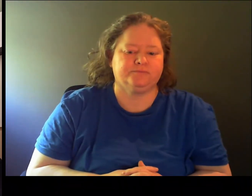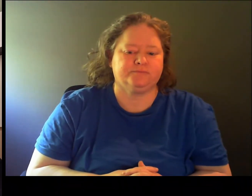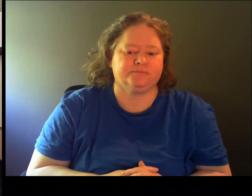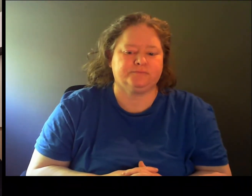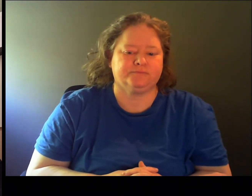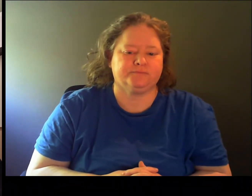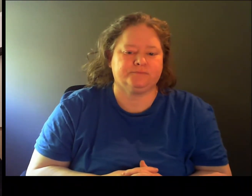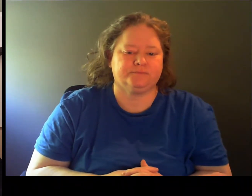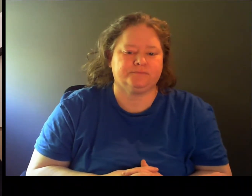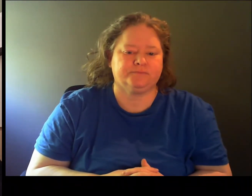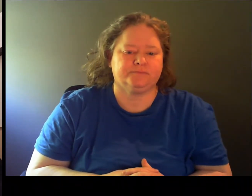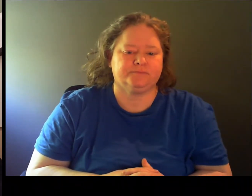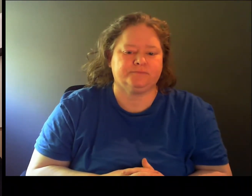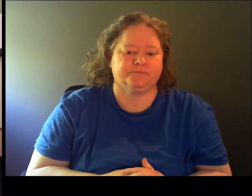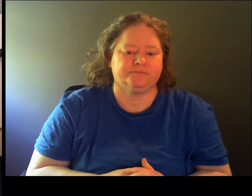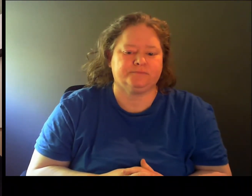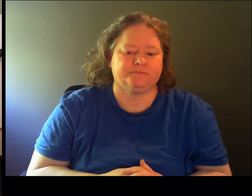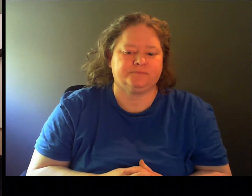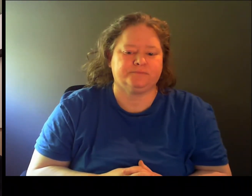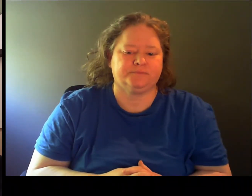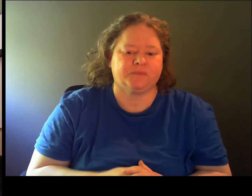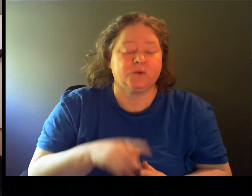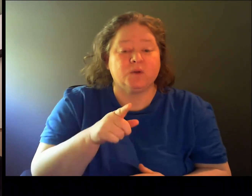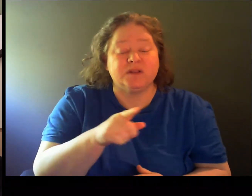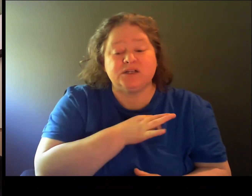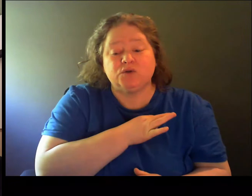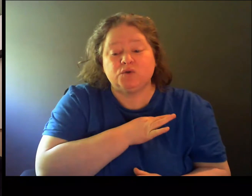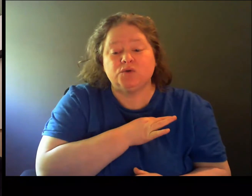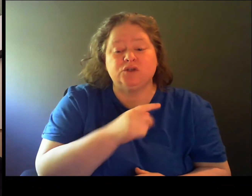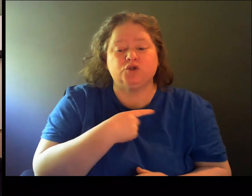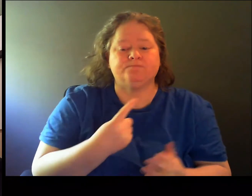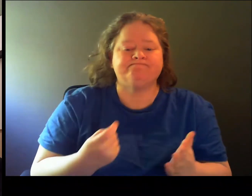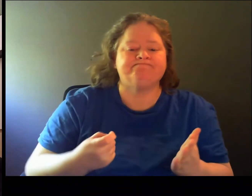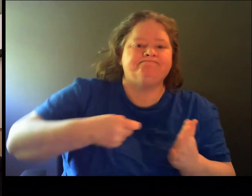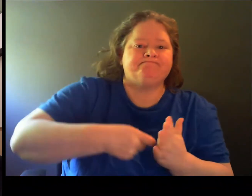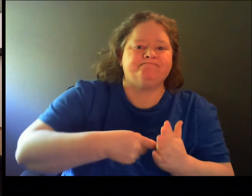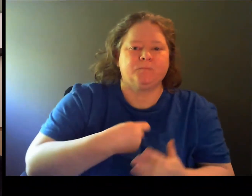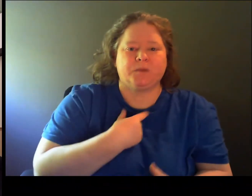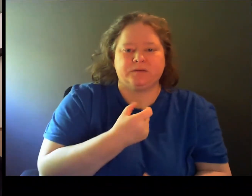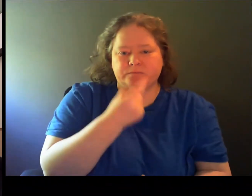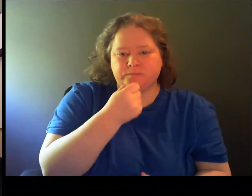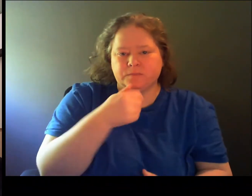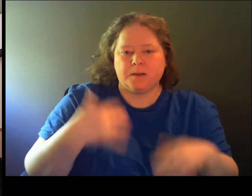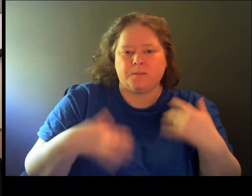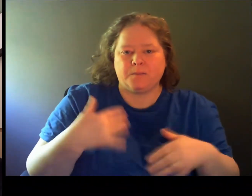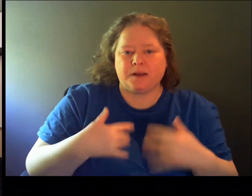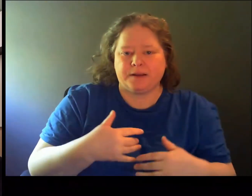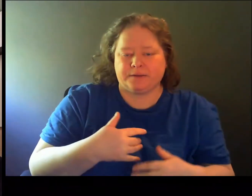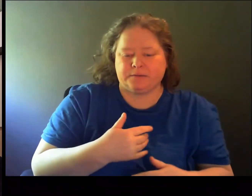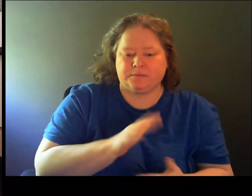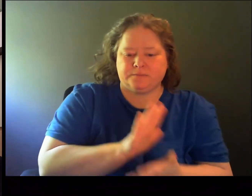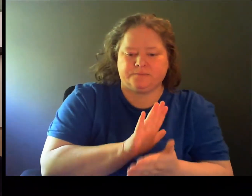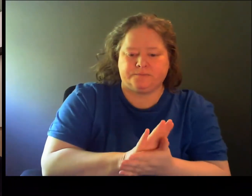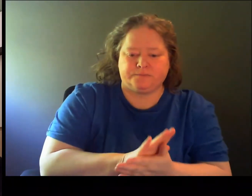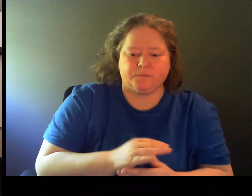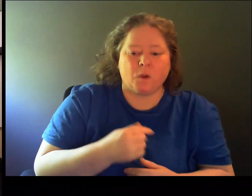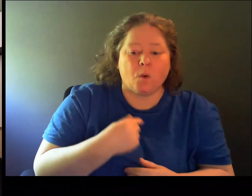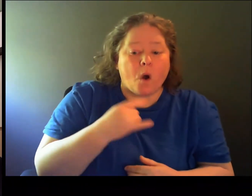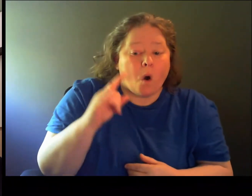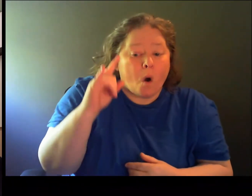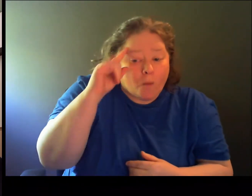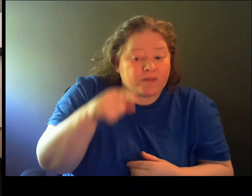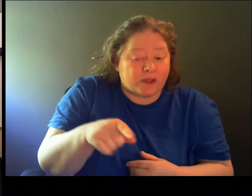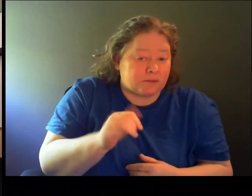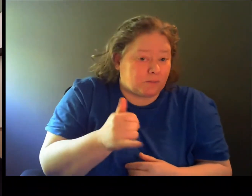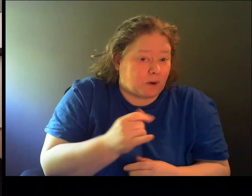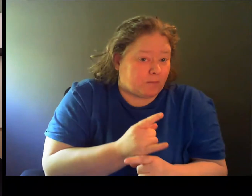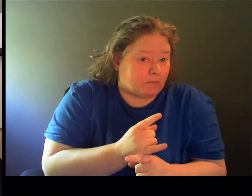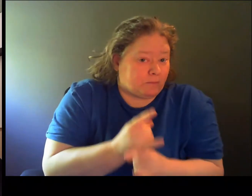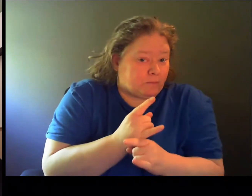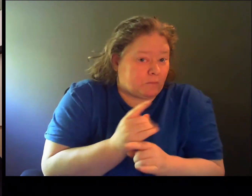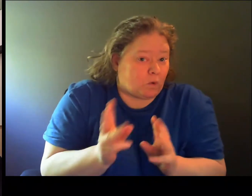So that's good. He's just upped my dose of pain medications. We're hoping that that might work.